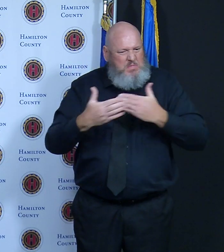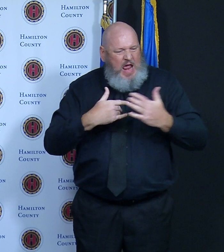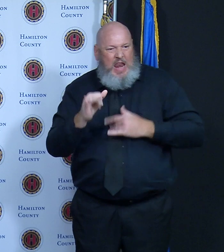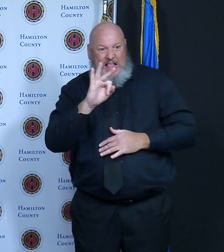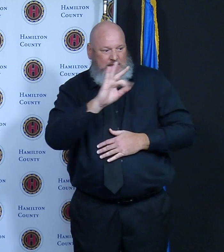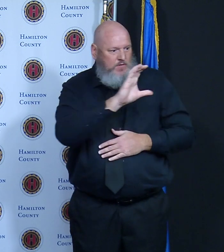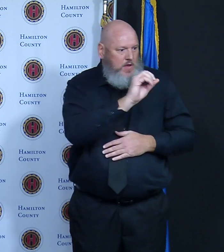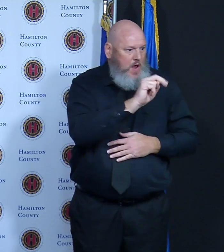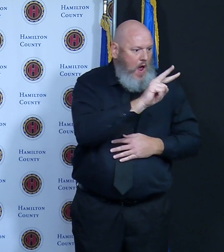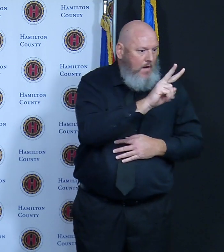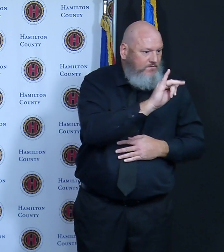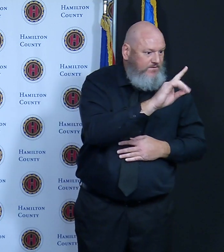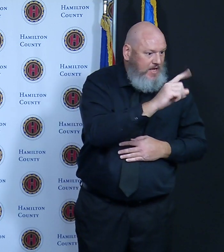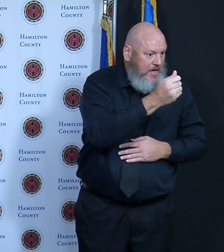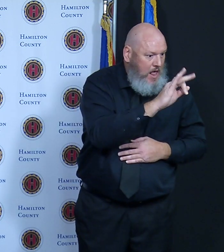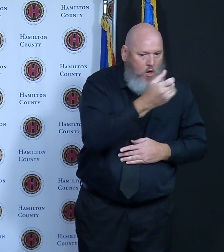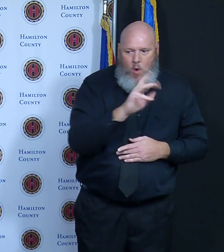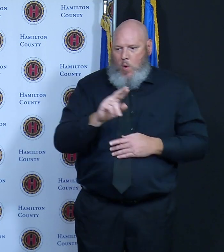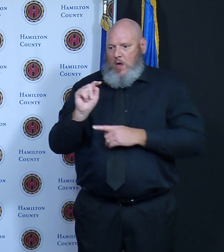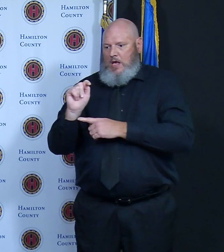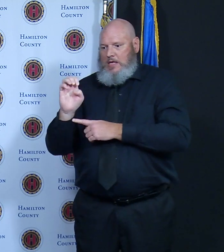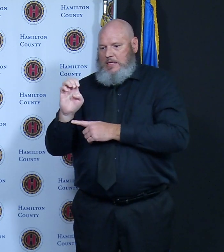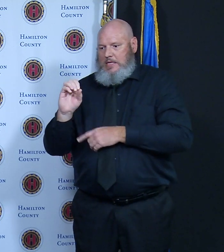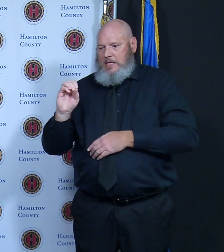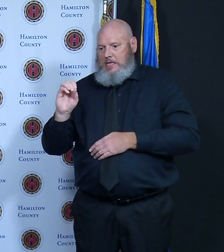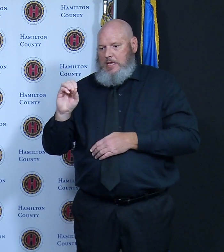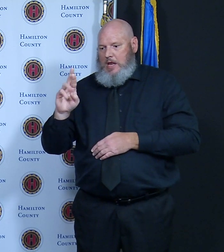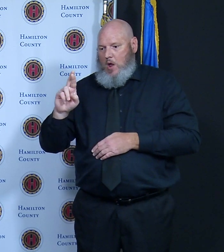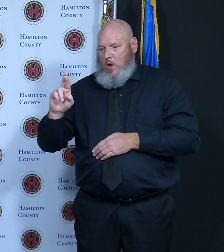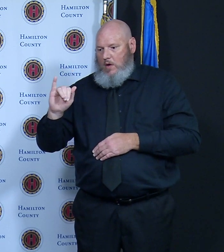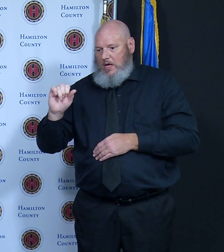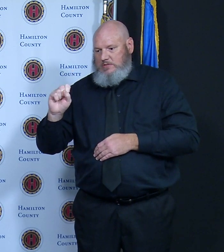Agency is in charge of consequence management and so we continue to